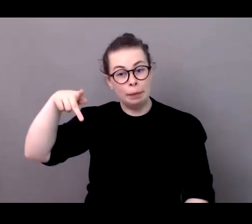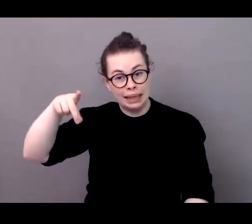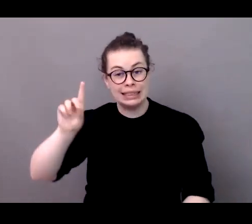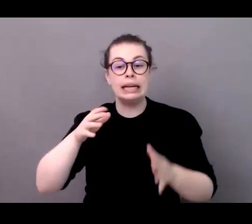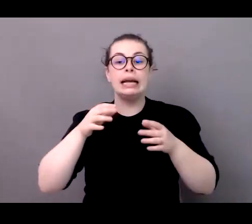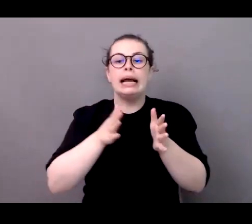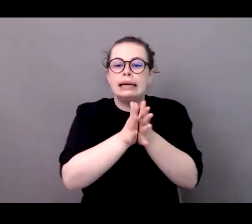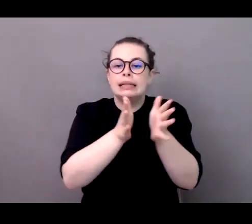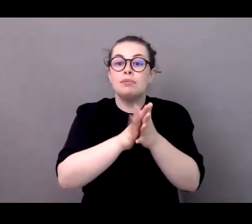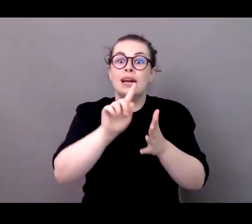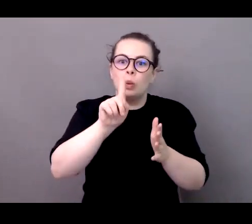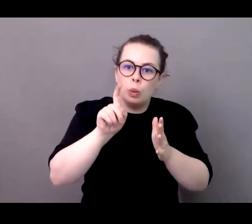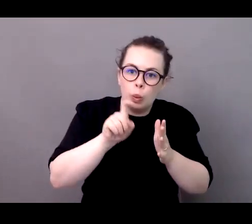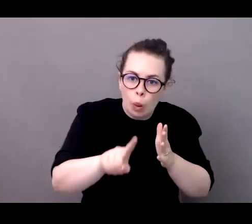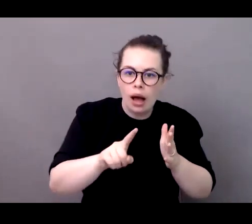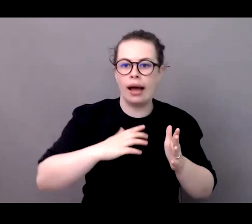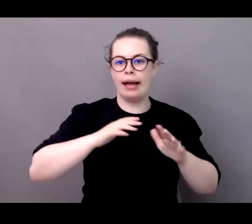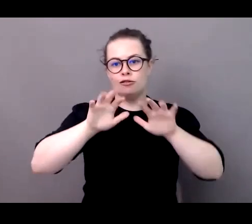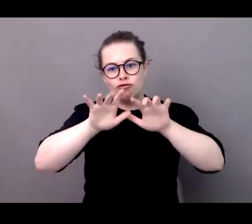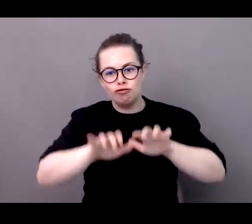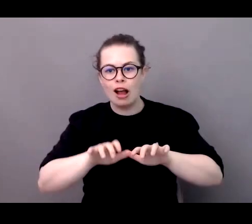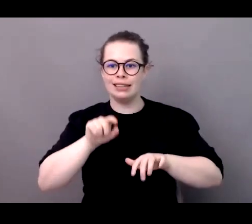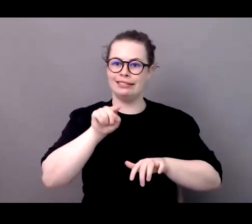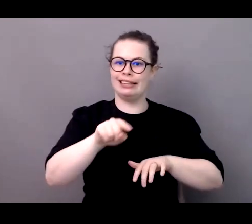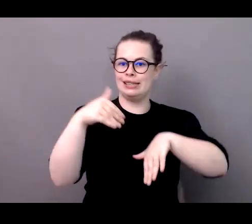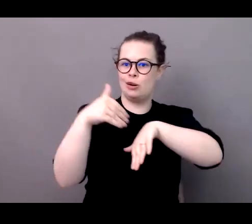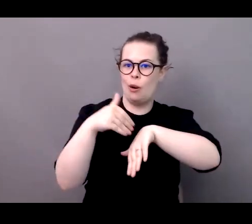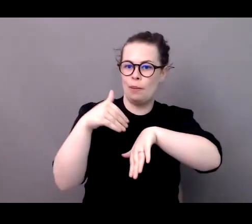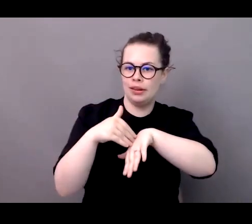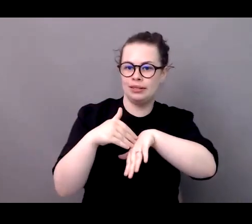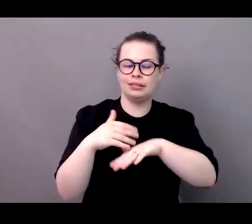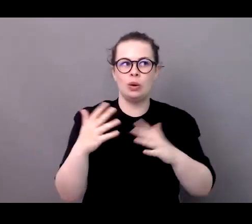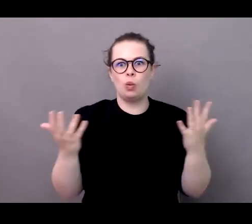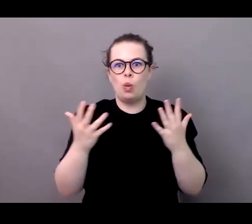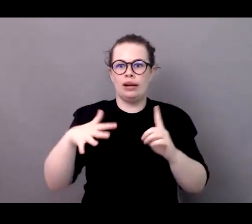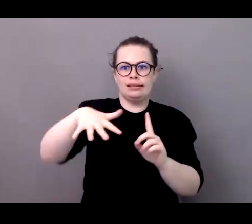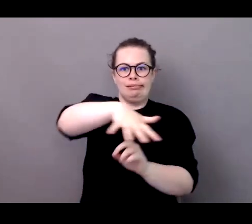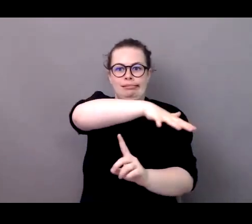guidance, what is the background against which this document has been developed? So,